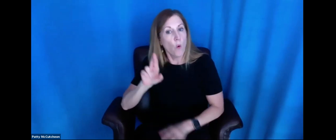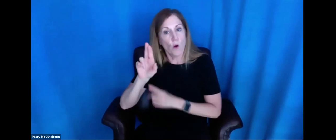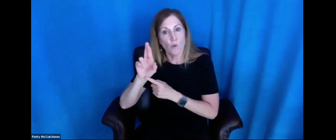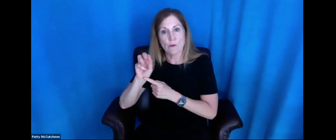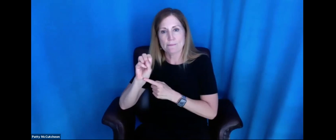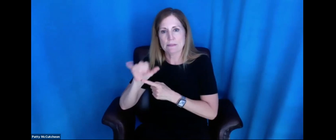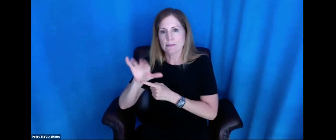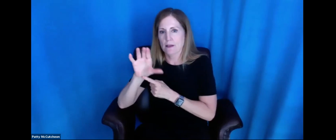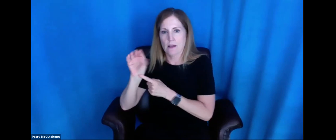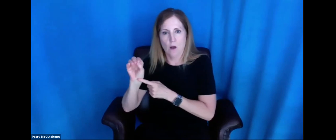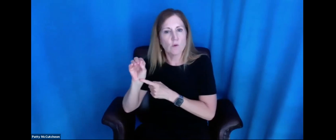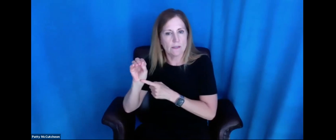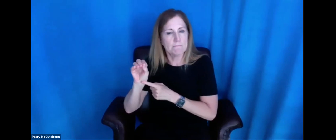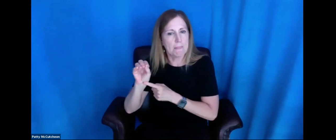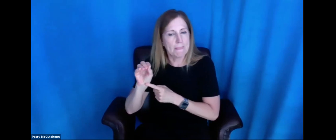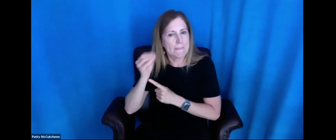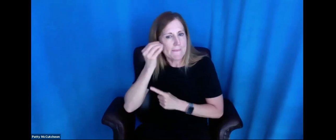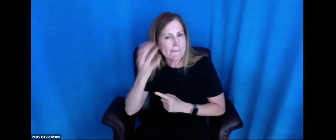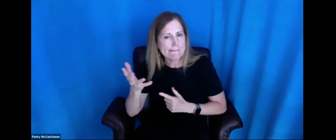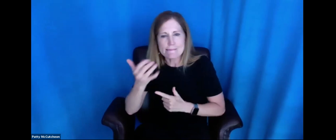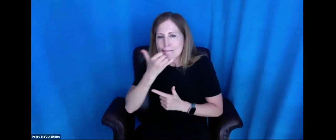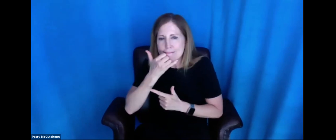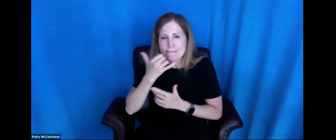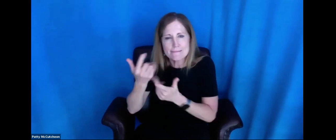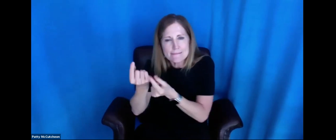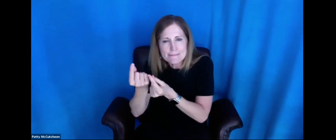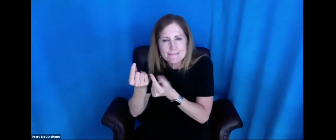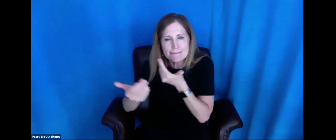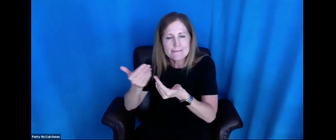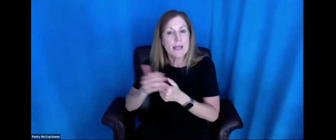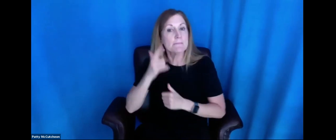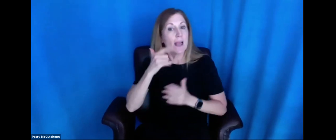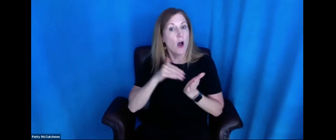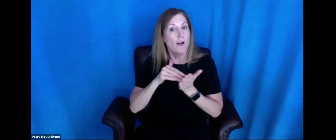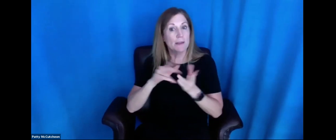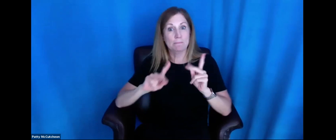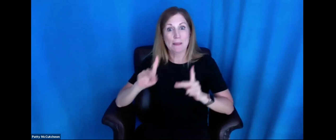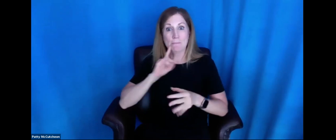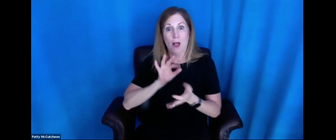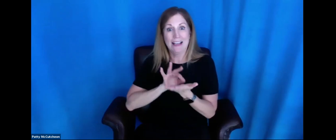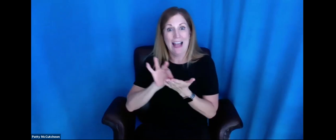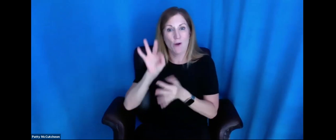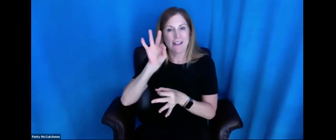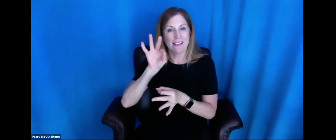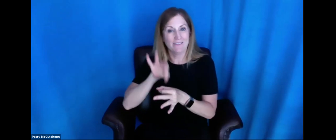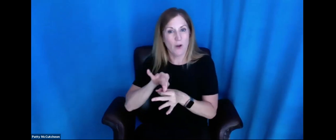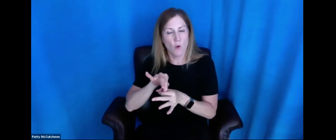We -- we just -- just because when folks are counting ballots, sometimes interpretation -- we just want to